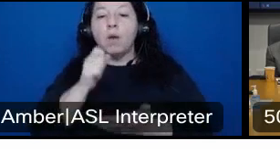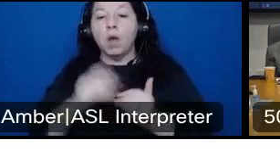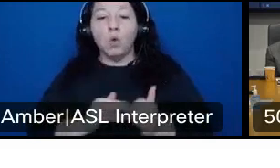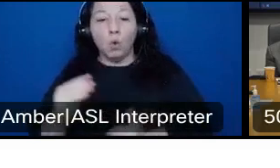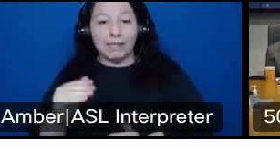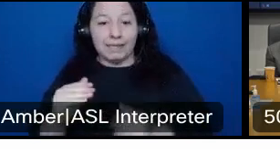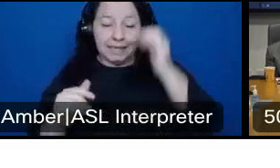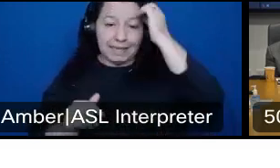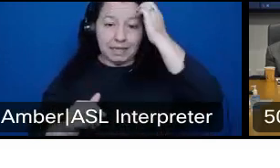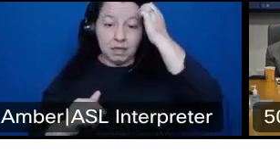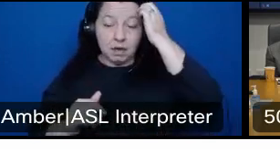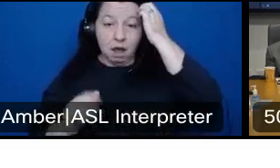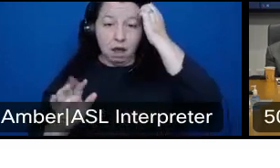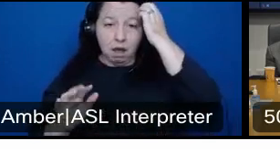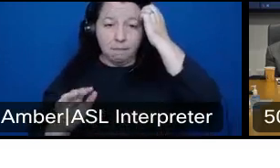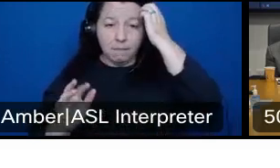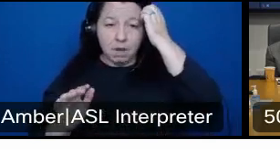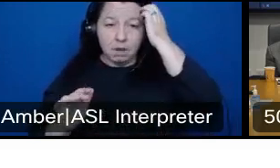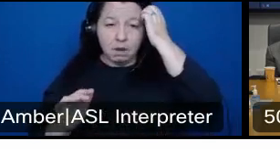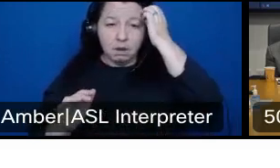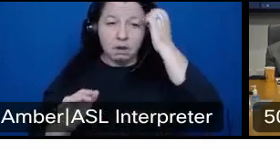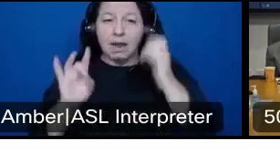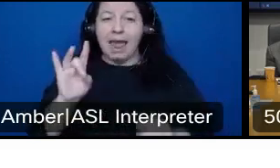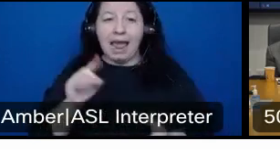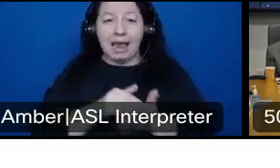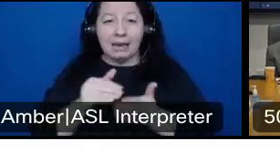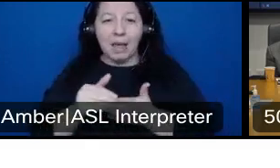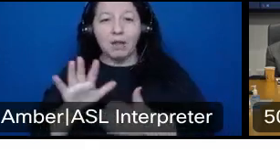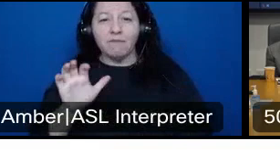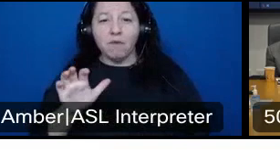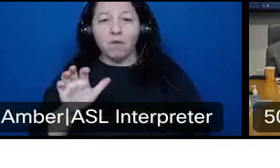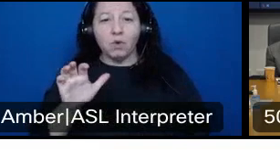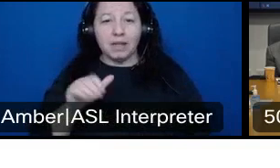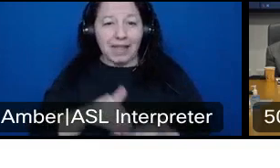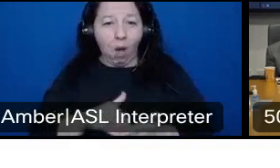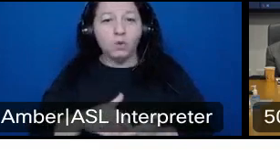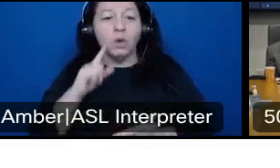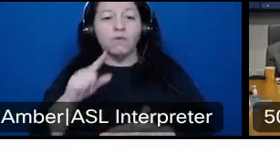8,500,000 for a period of 6 months.